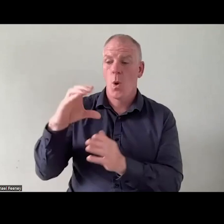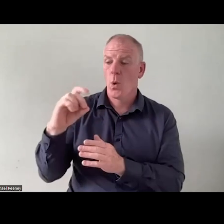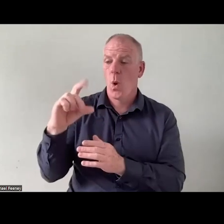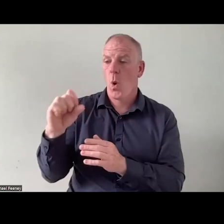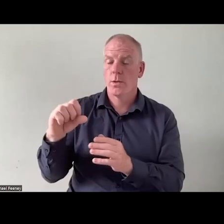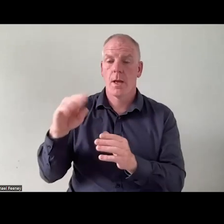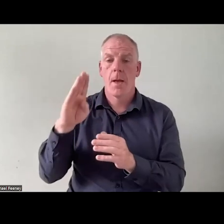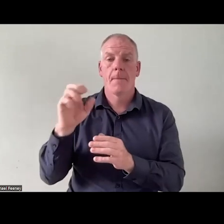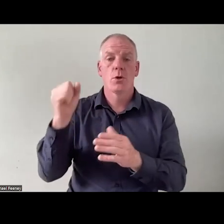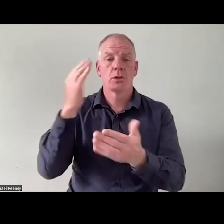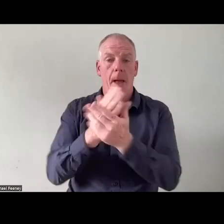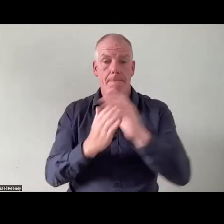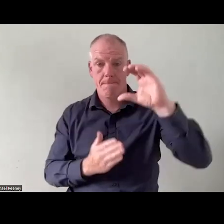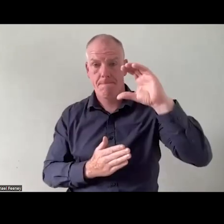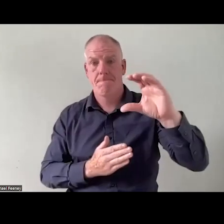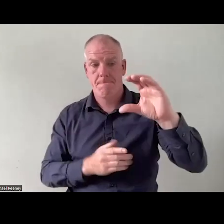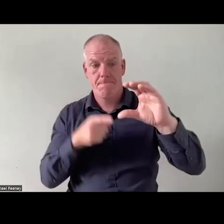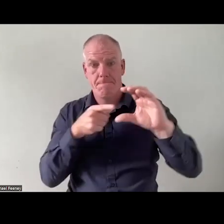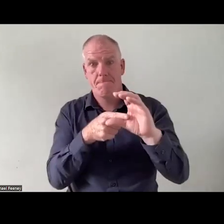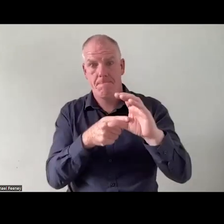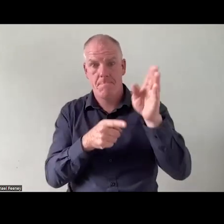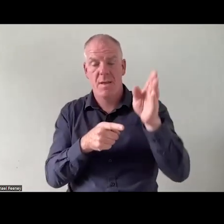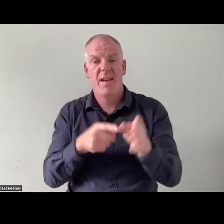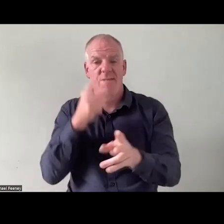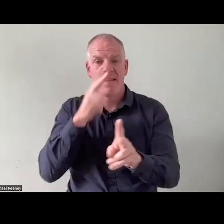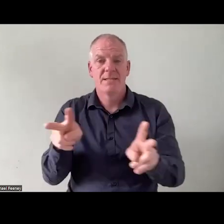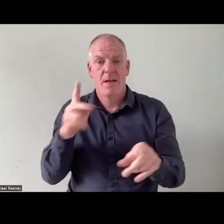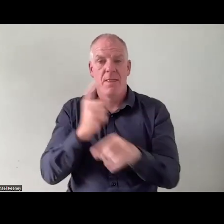it not only made the bus stop visible to visually impaired people,